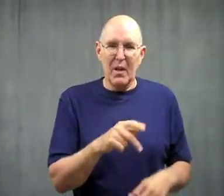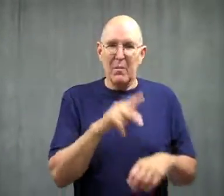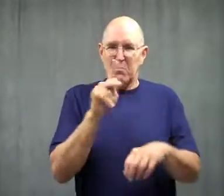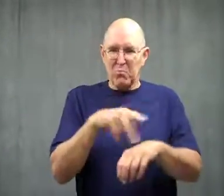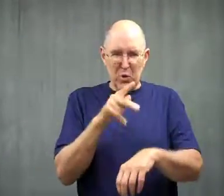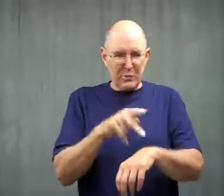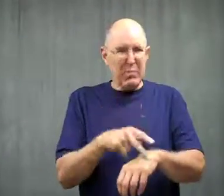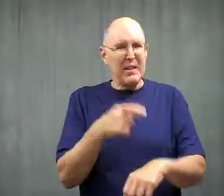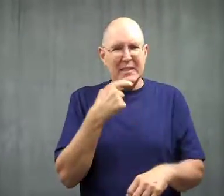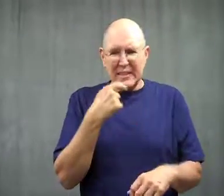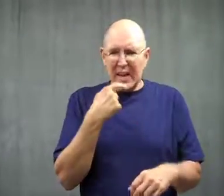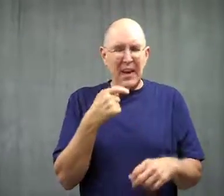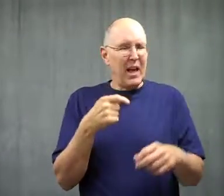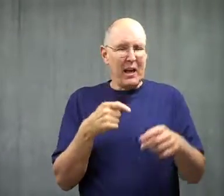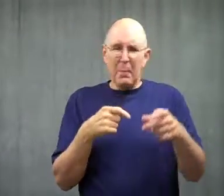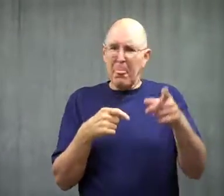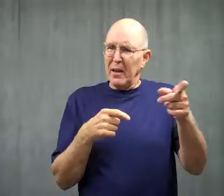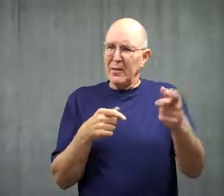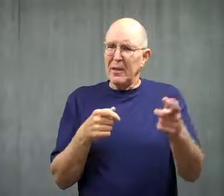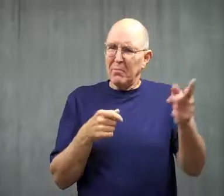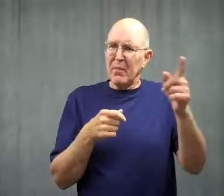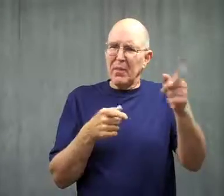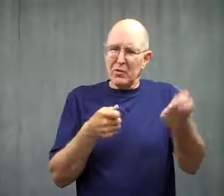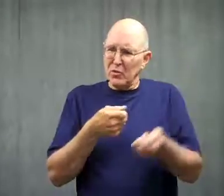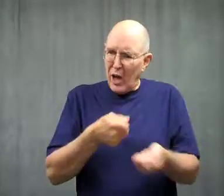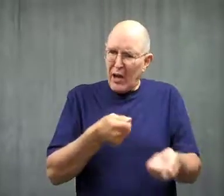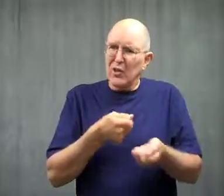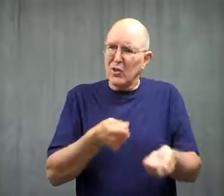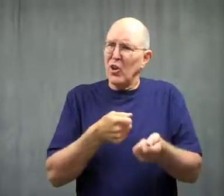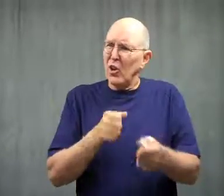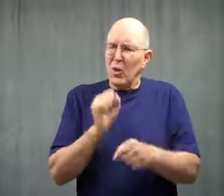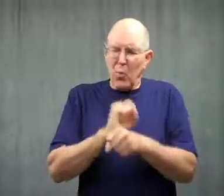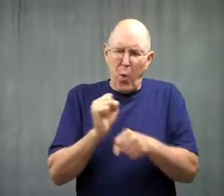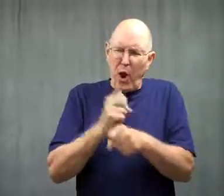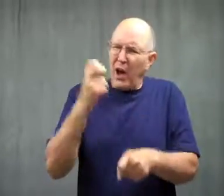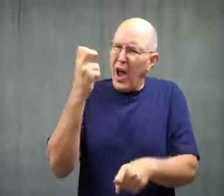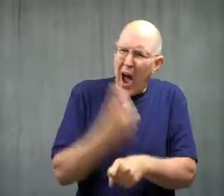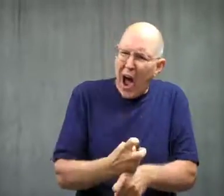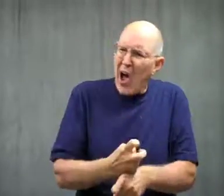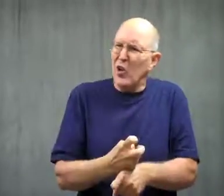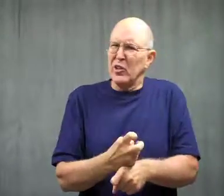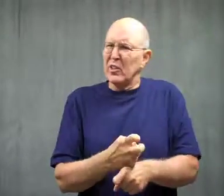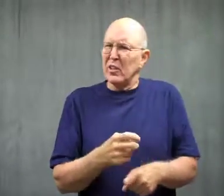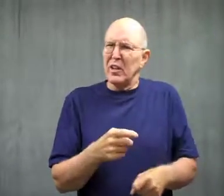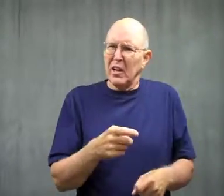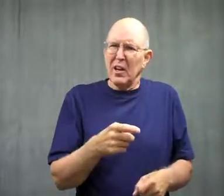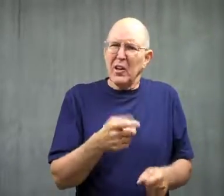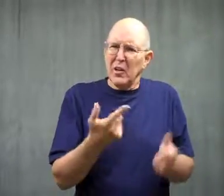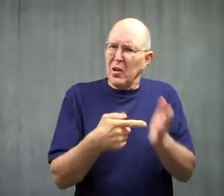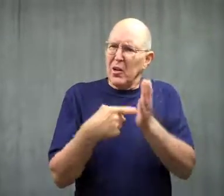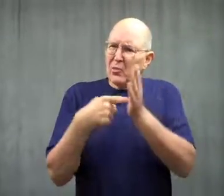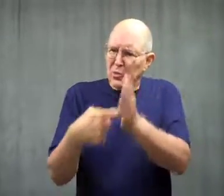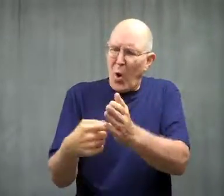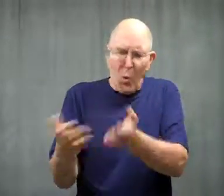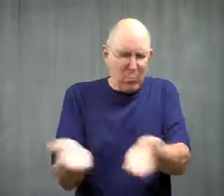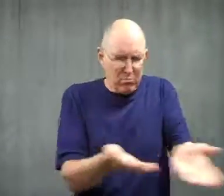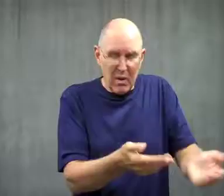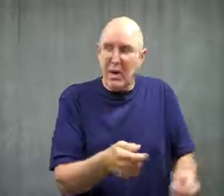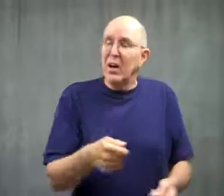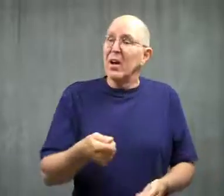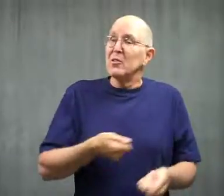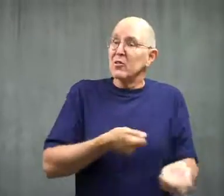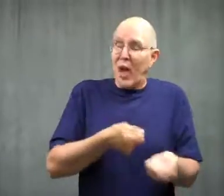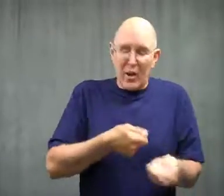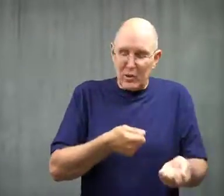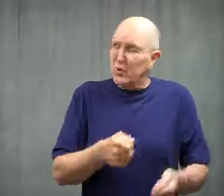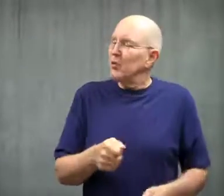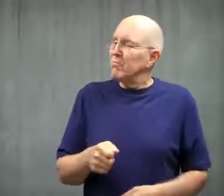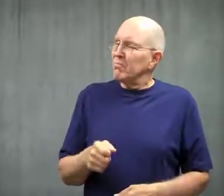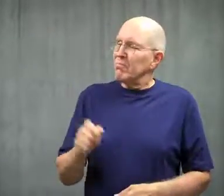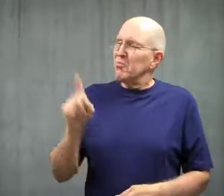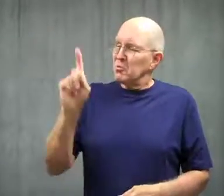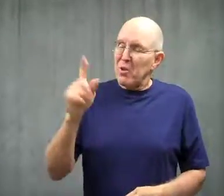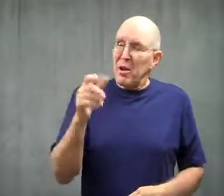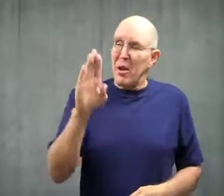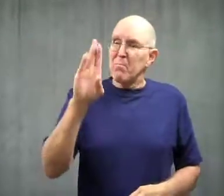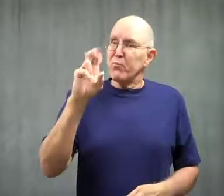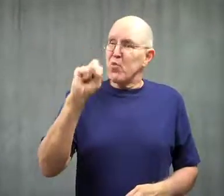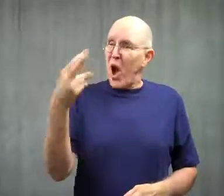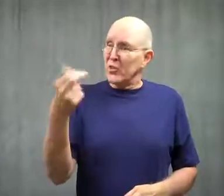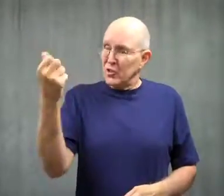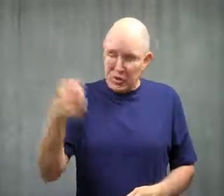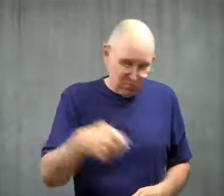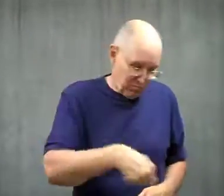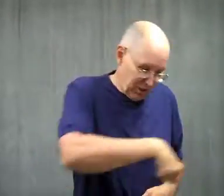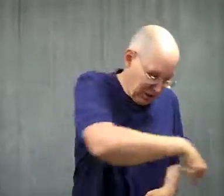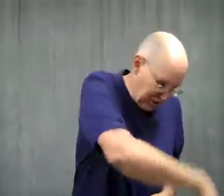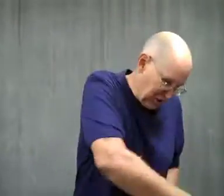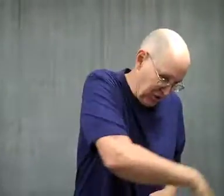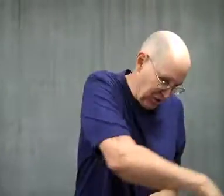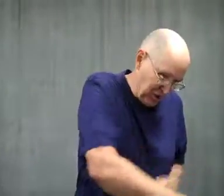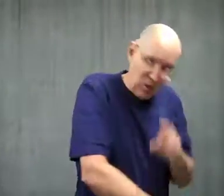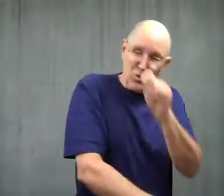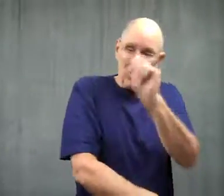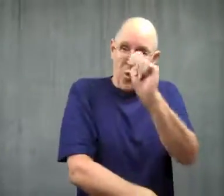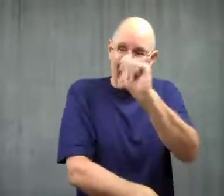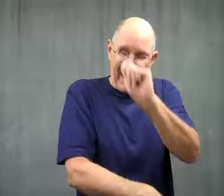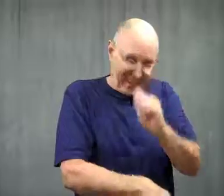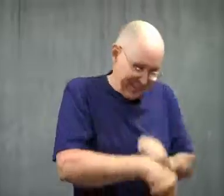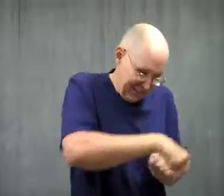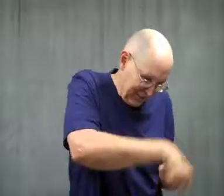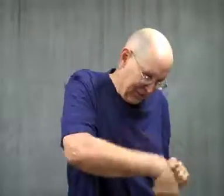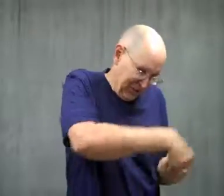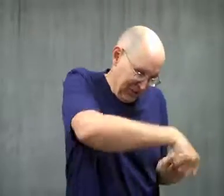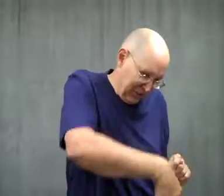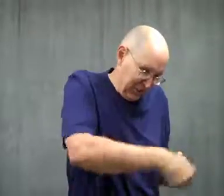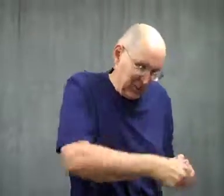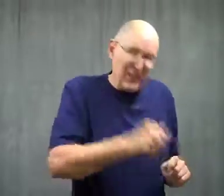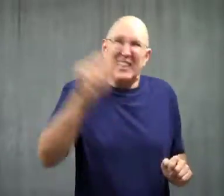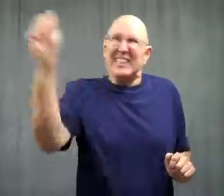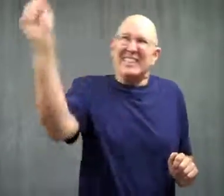The Principal told the girls he wanted them to see how hard the janitor had to work.